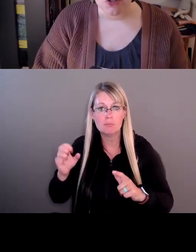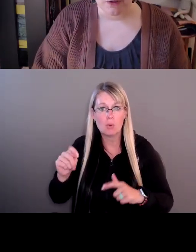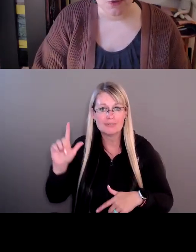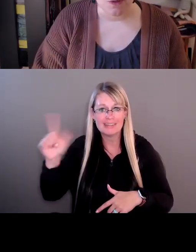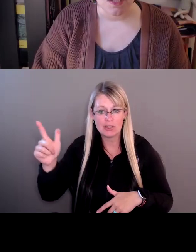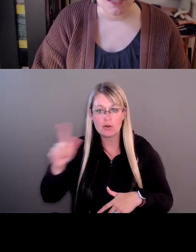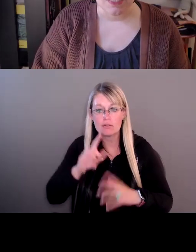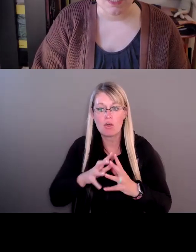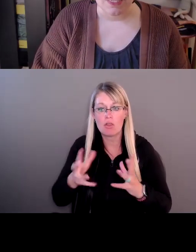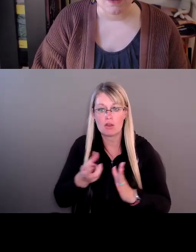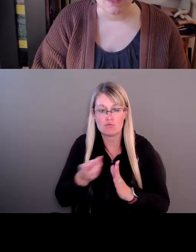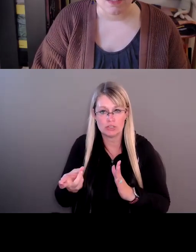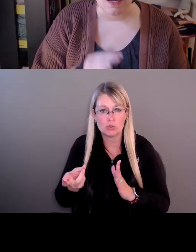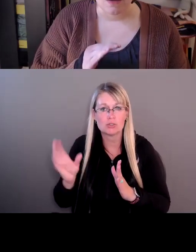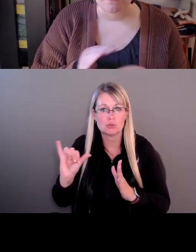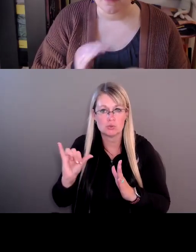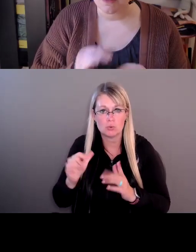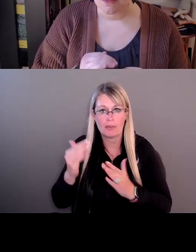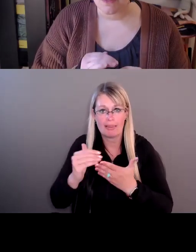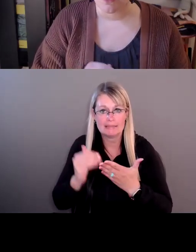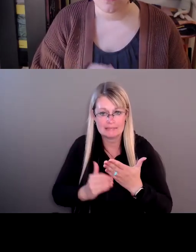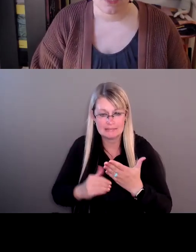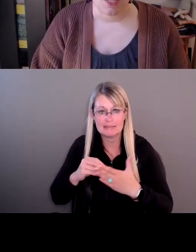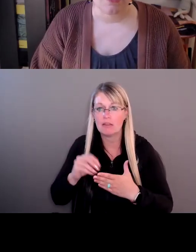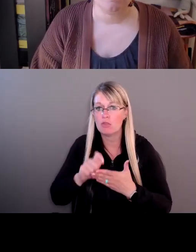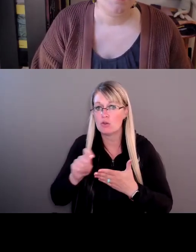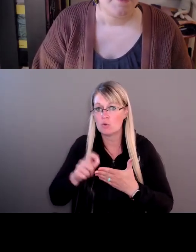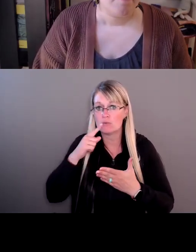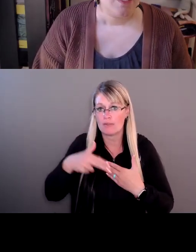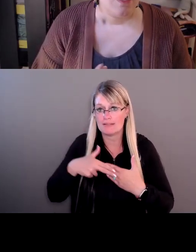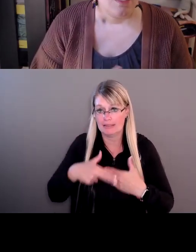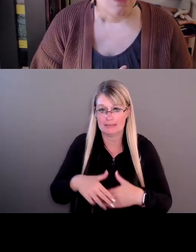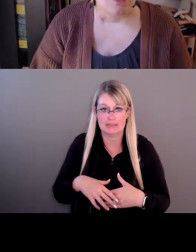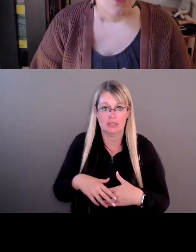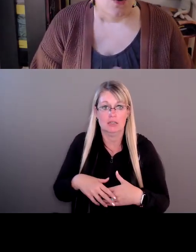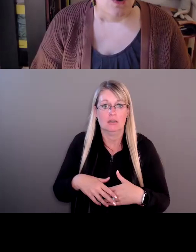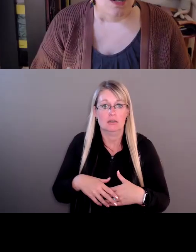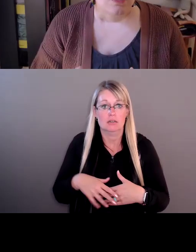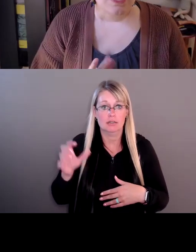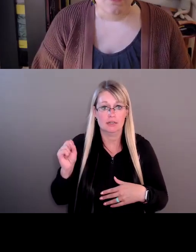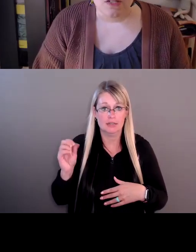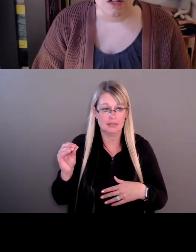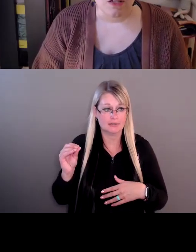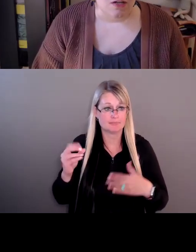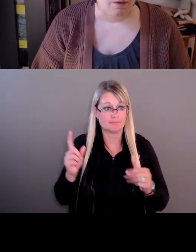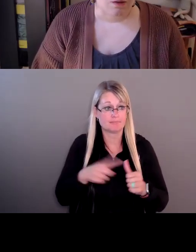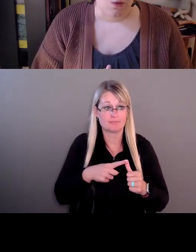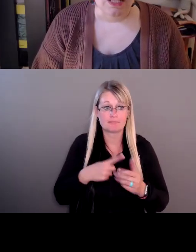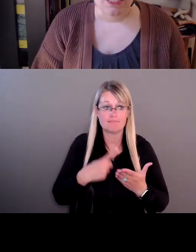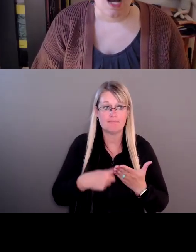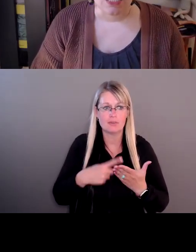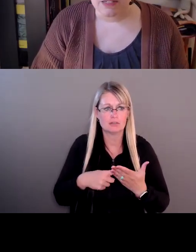of resources listed in the notes for the slides. So let's start and talk about what does cognitive